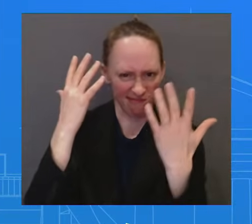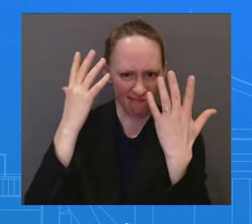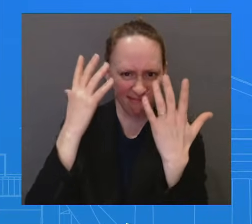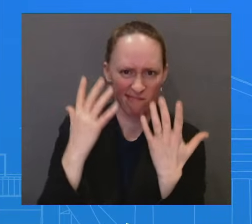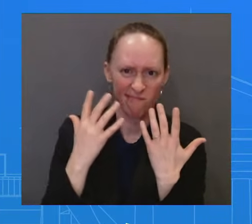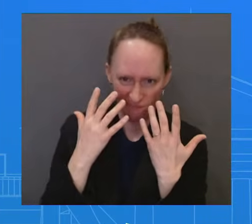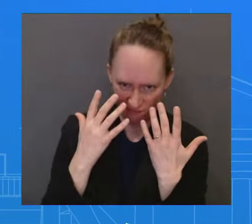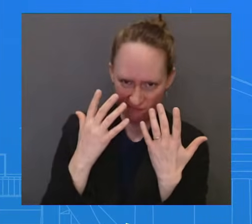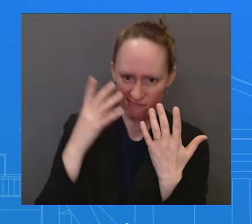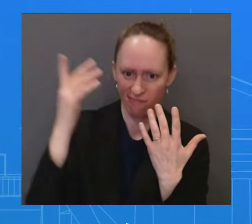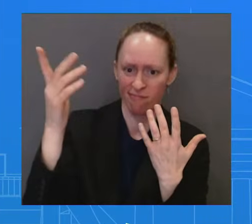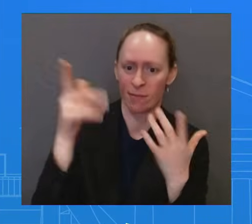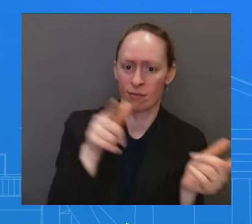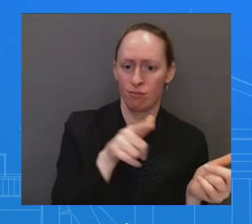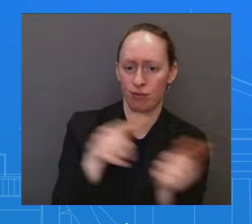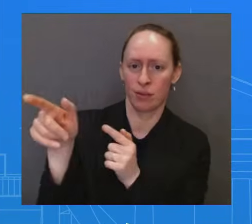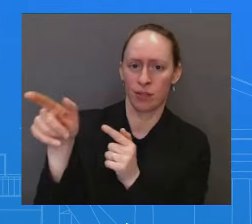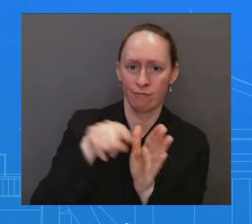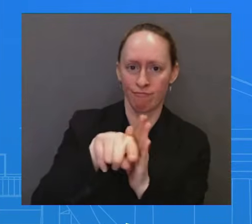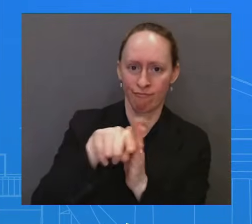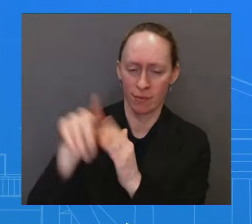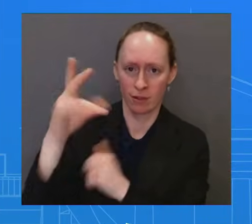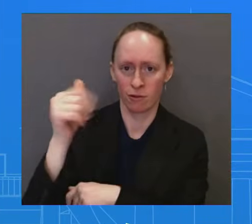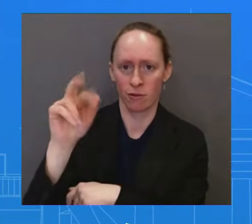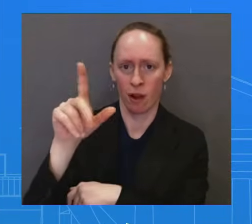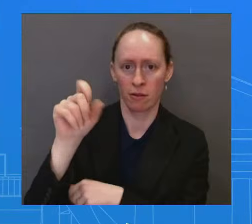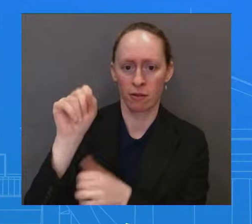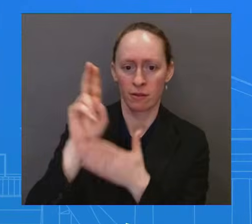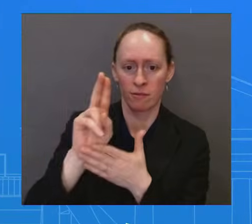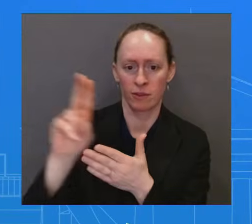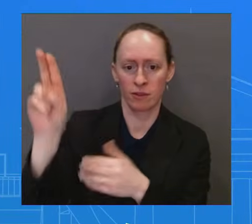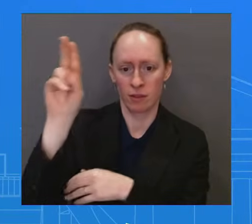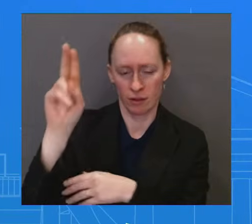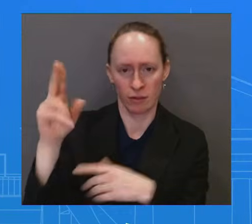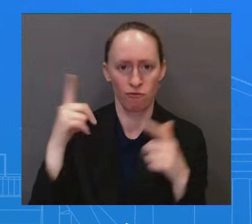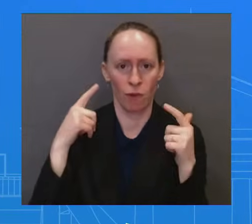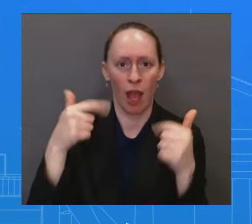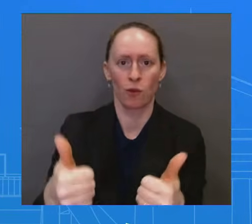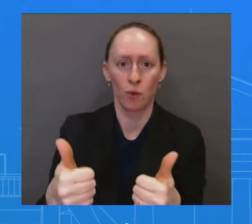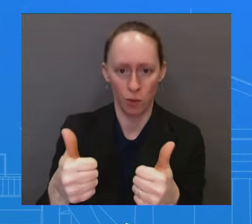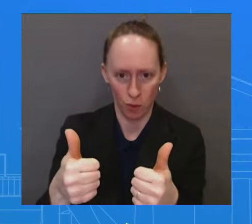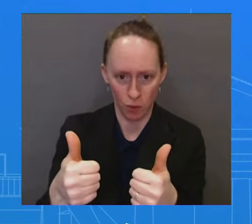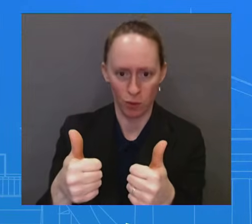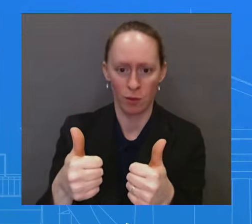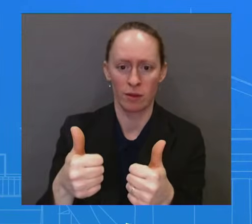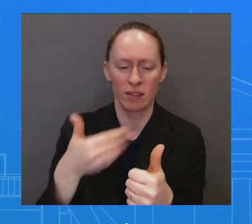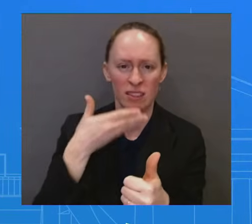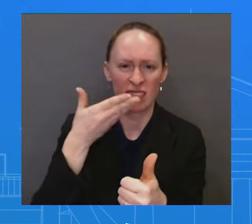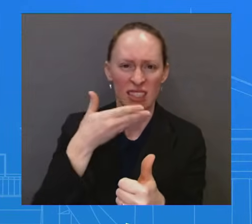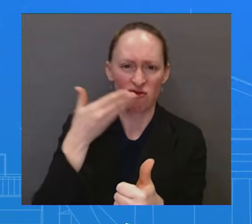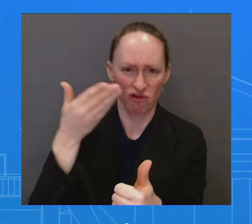and injuring dozens more. The President and the First Lady are praying for the families who lost loved ones